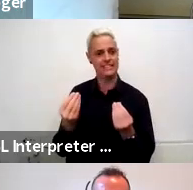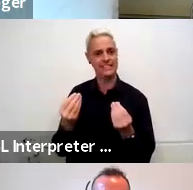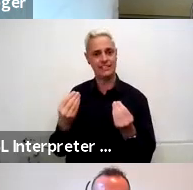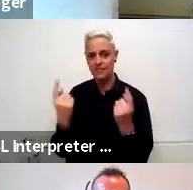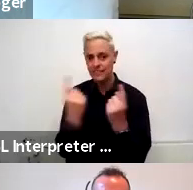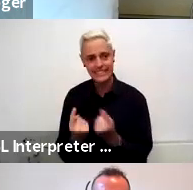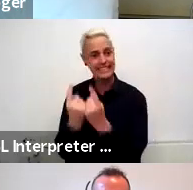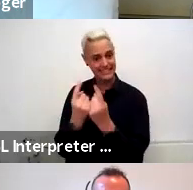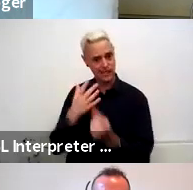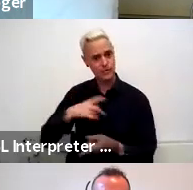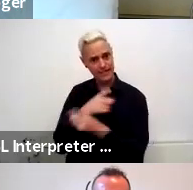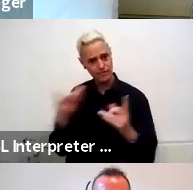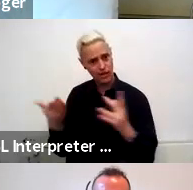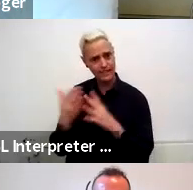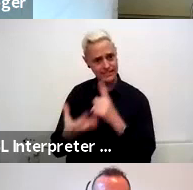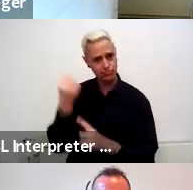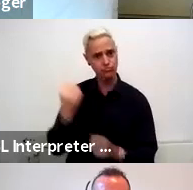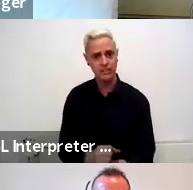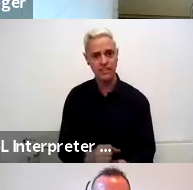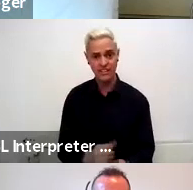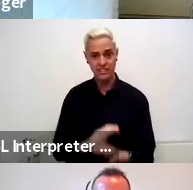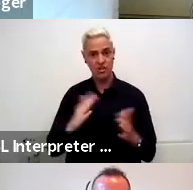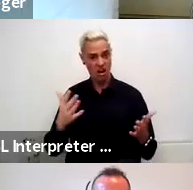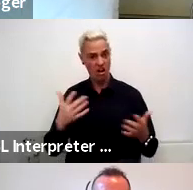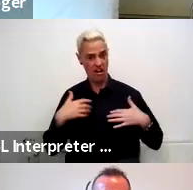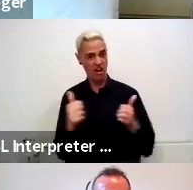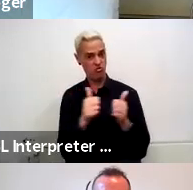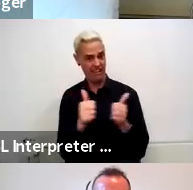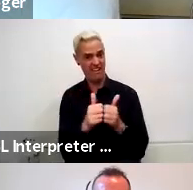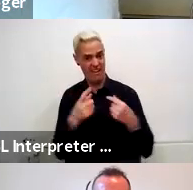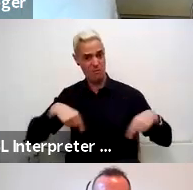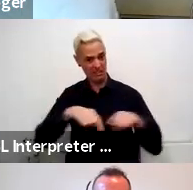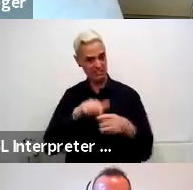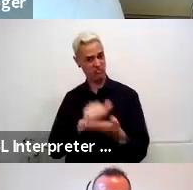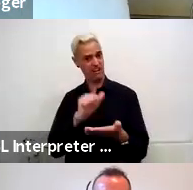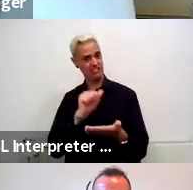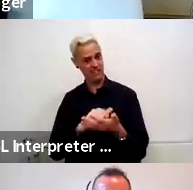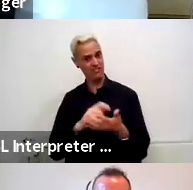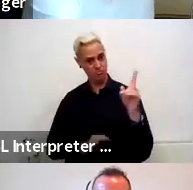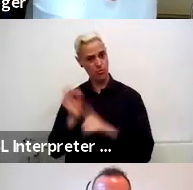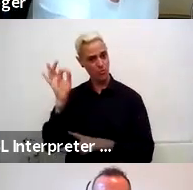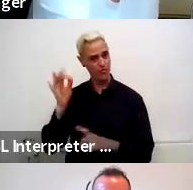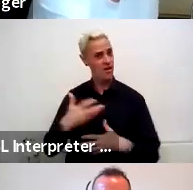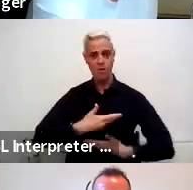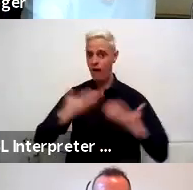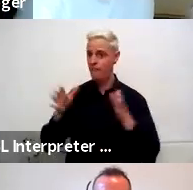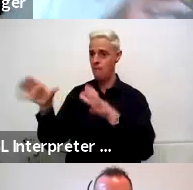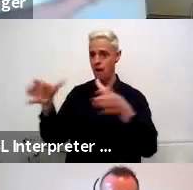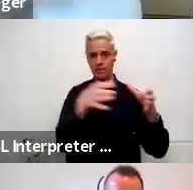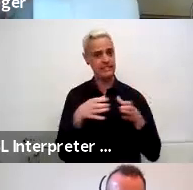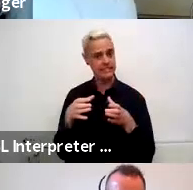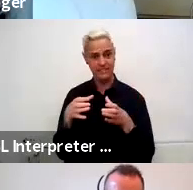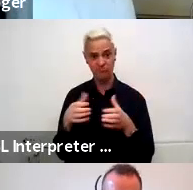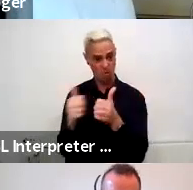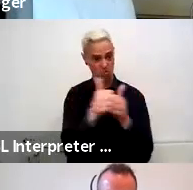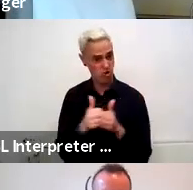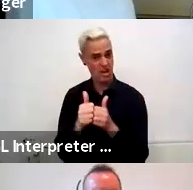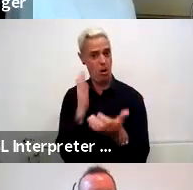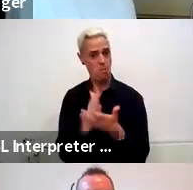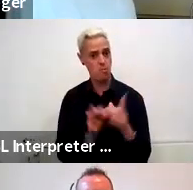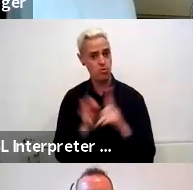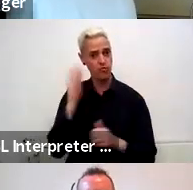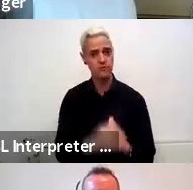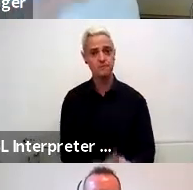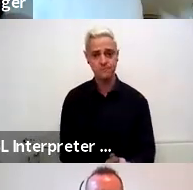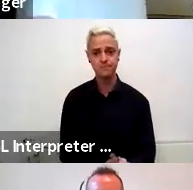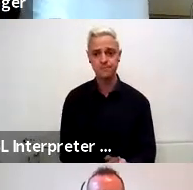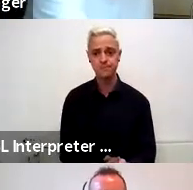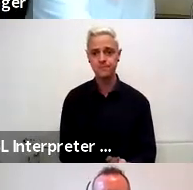So I think really like Simon said I think a lot of the time we're just going to agree on this one because it is the right thing to do, no matter which party brings it forward.